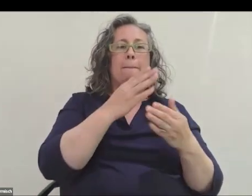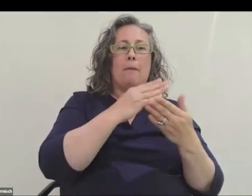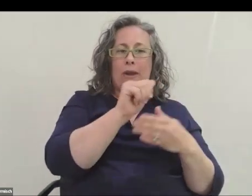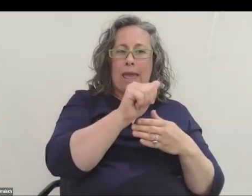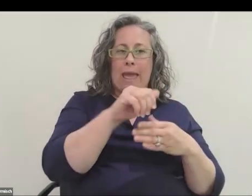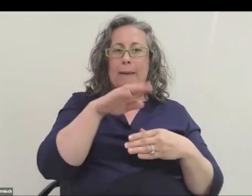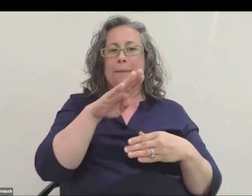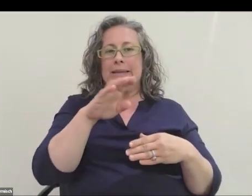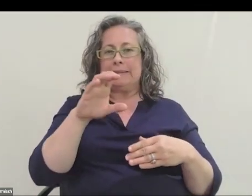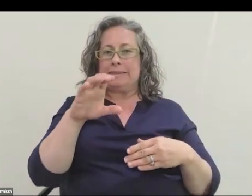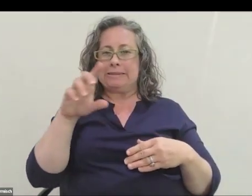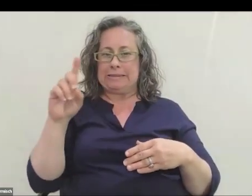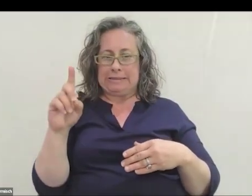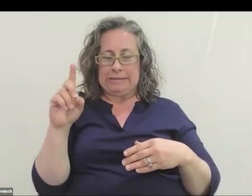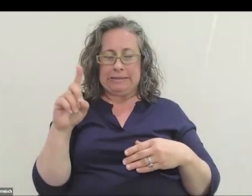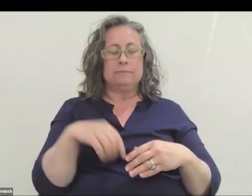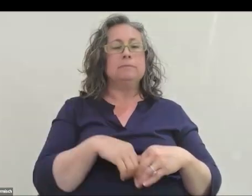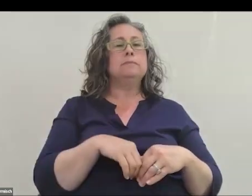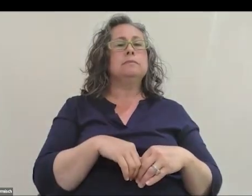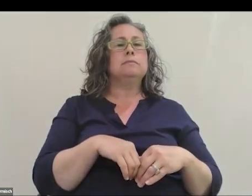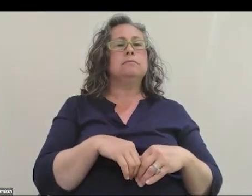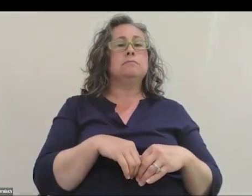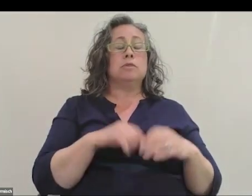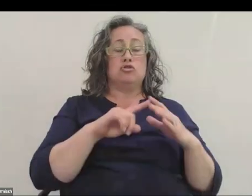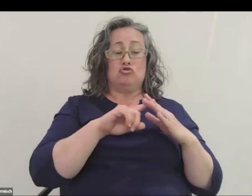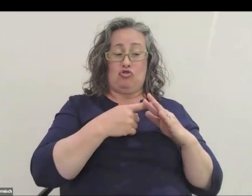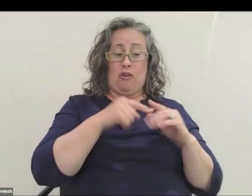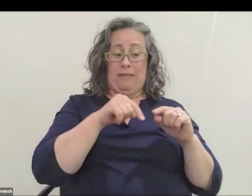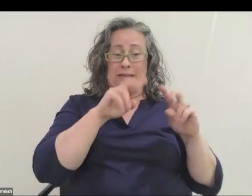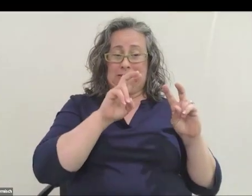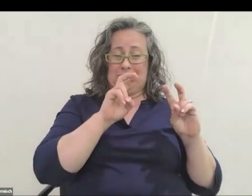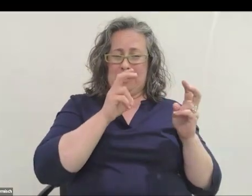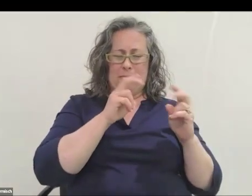Part A, Part B, Part C, and Part D, where we started this topic